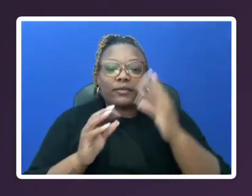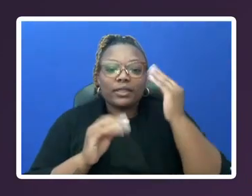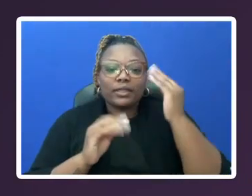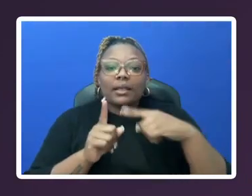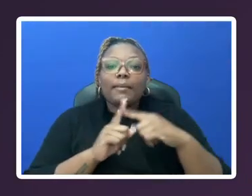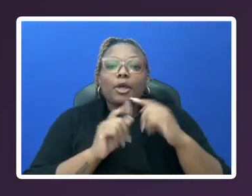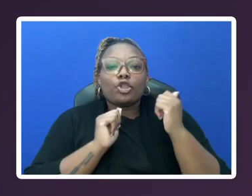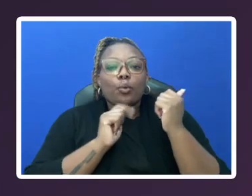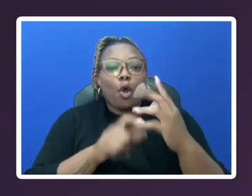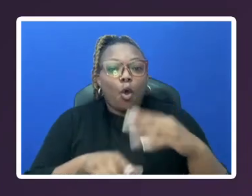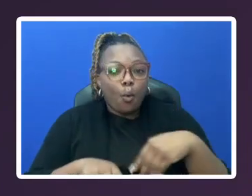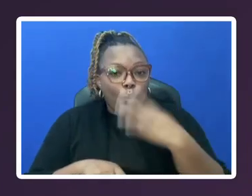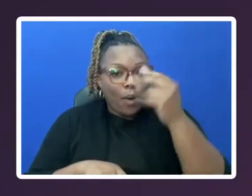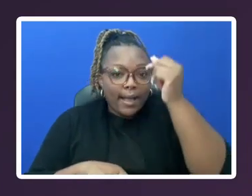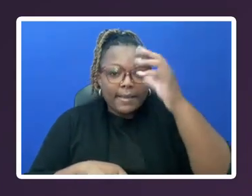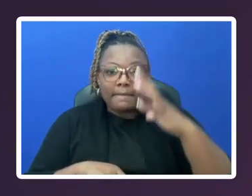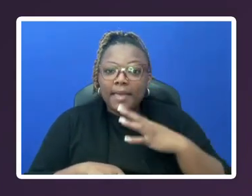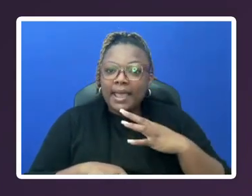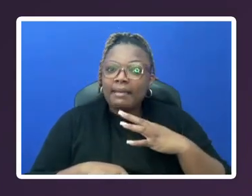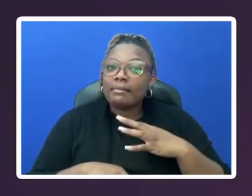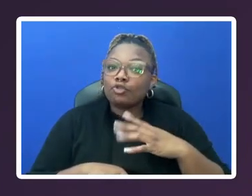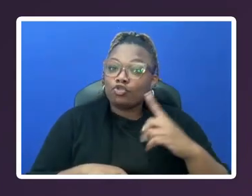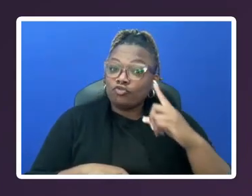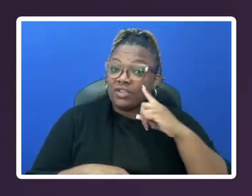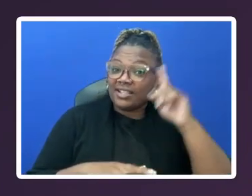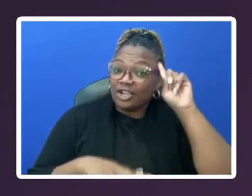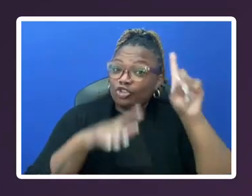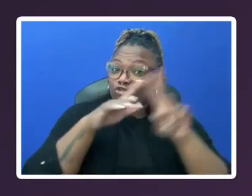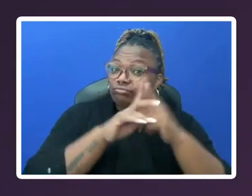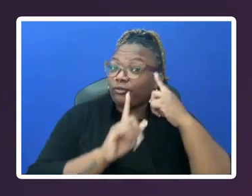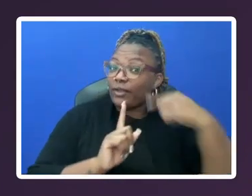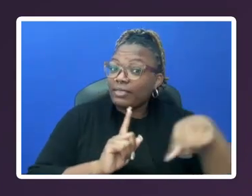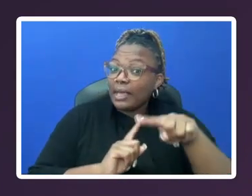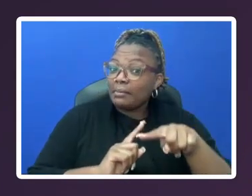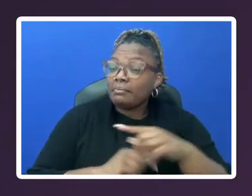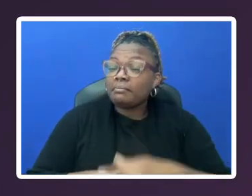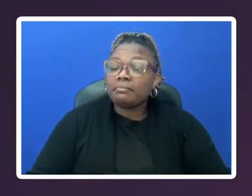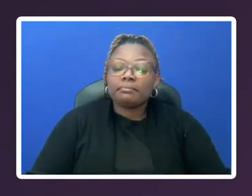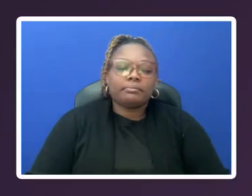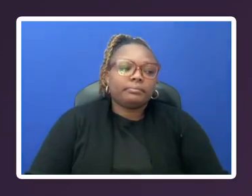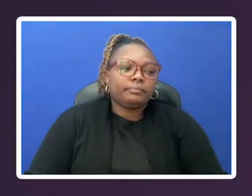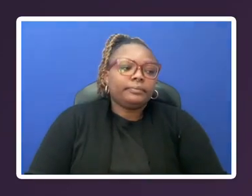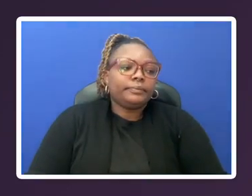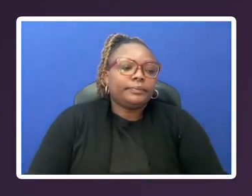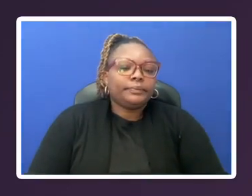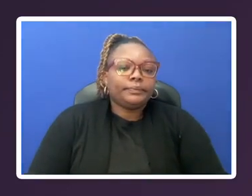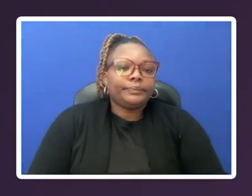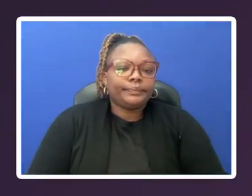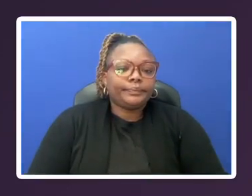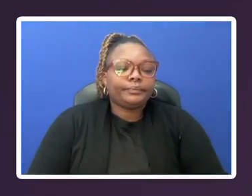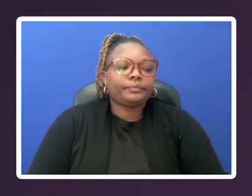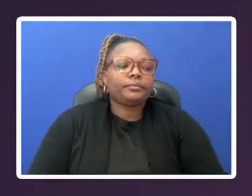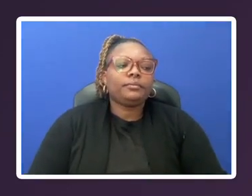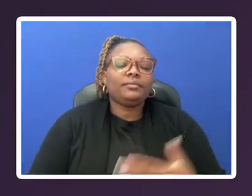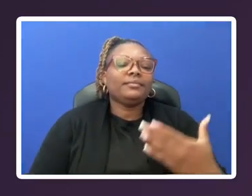and if they thought about it at all? Thank you for your wonderful open-ended